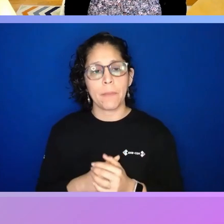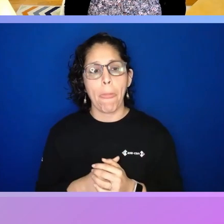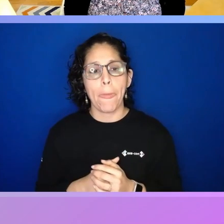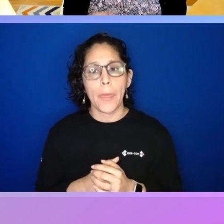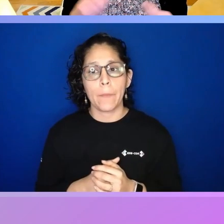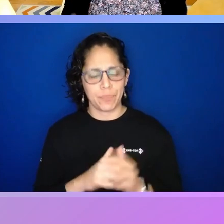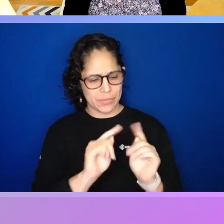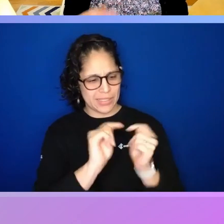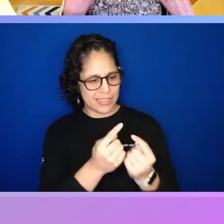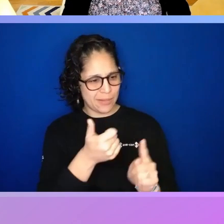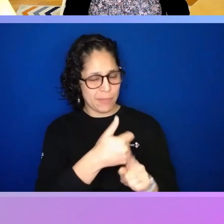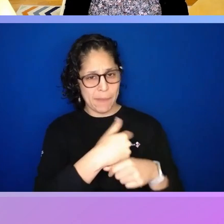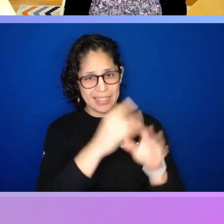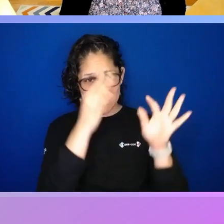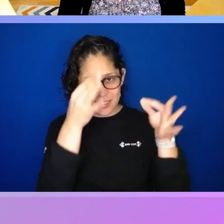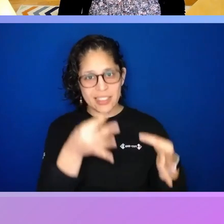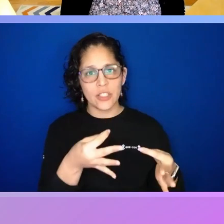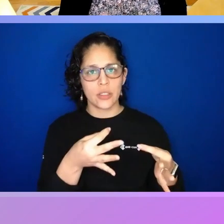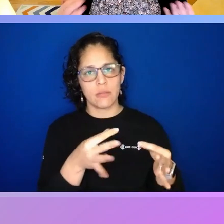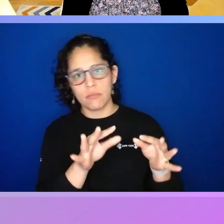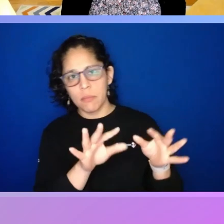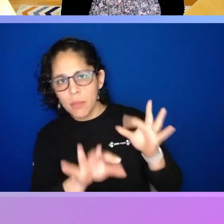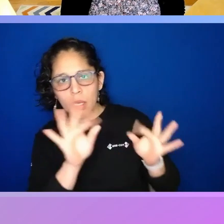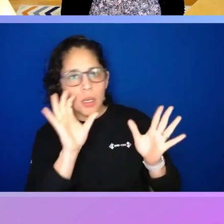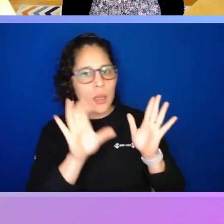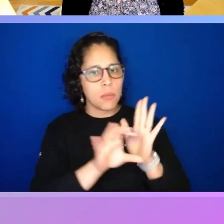annotations saying use aria label or use this particular